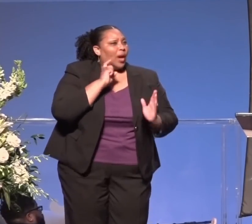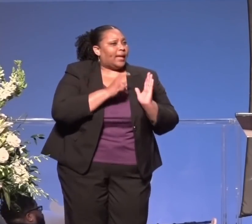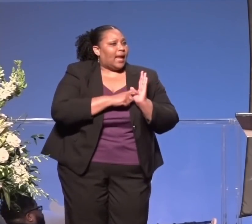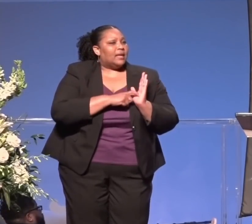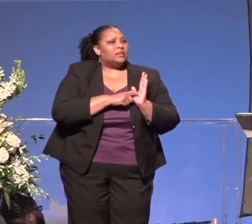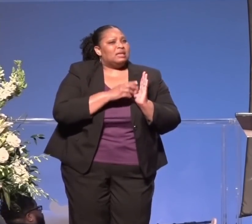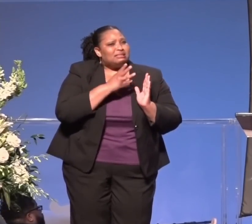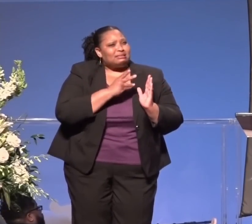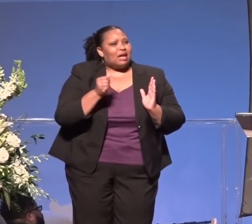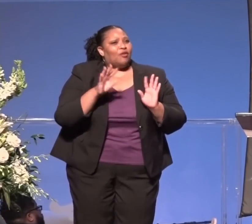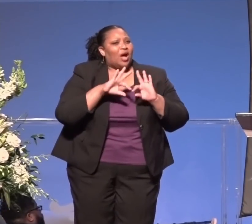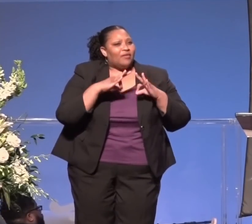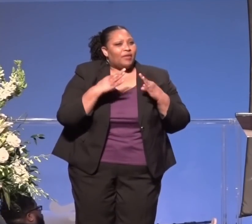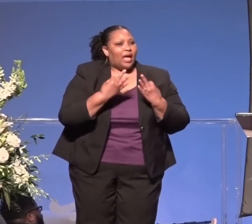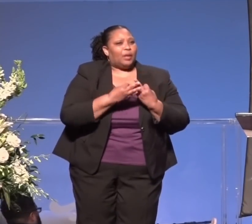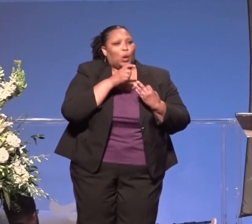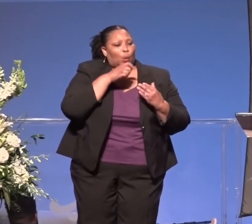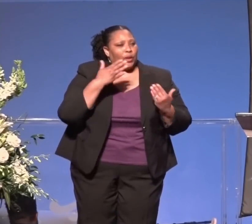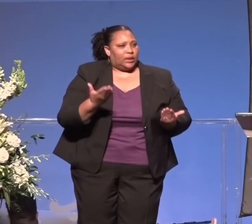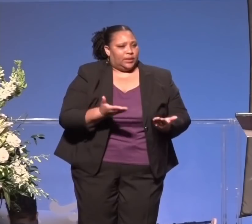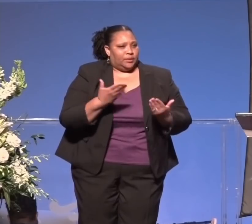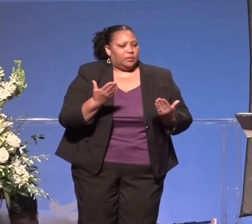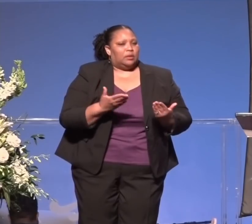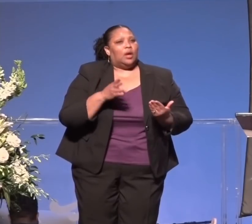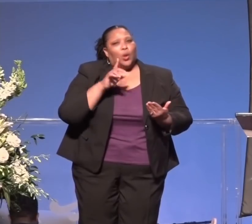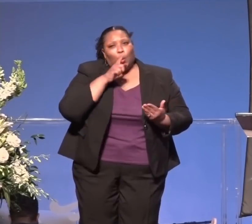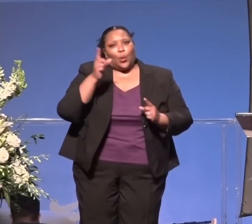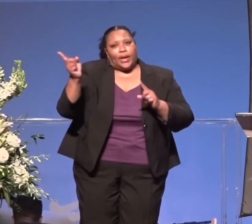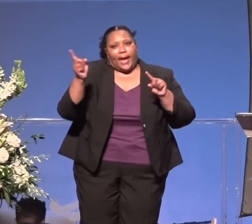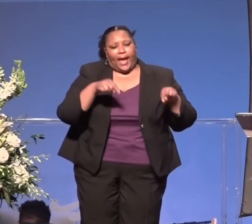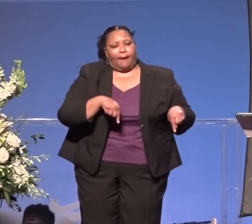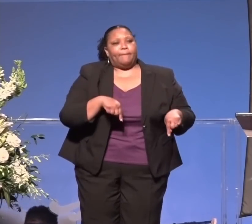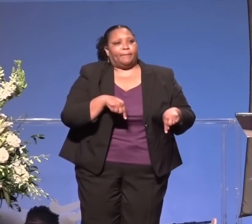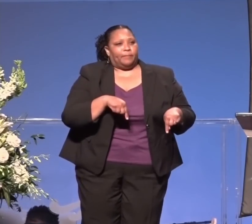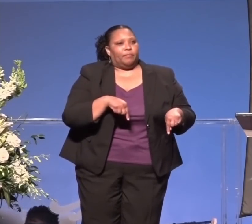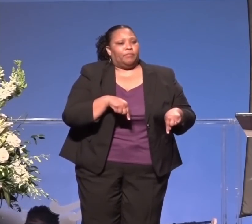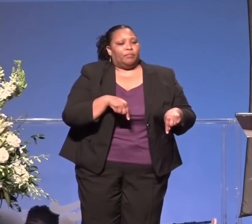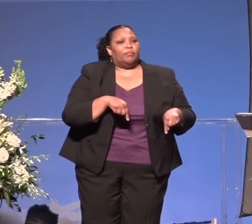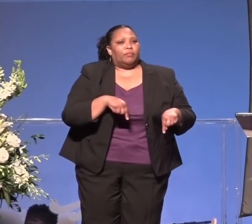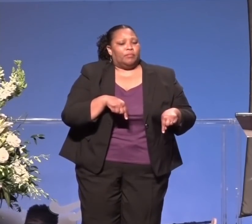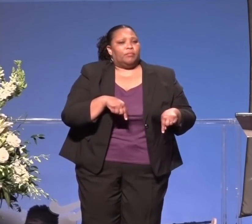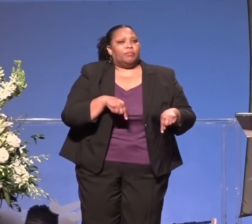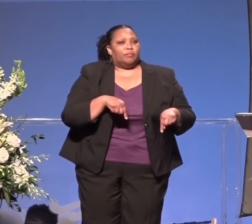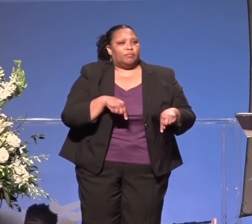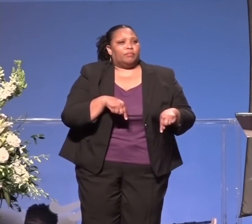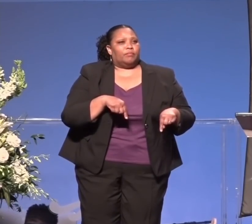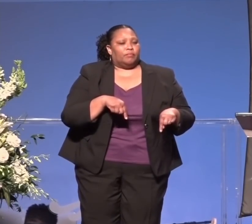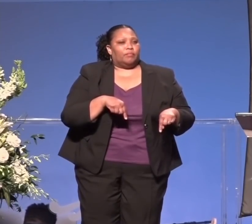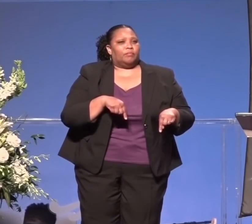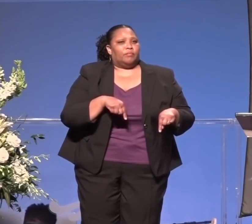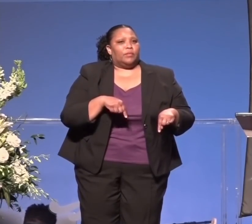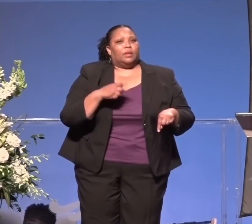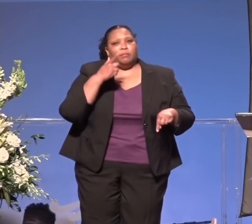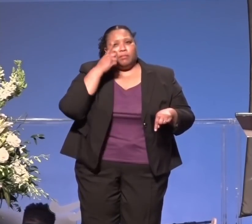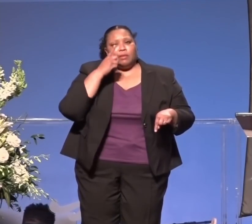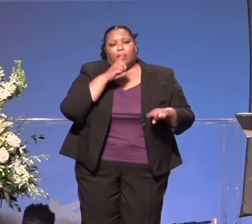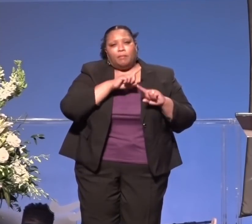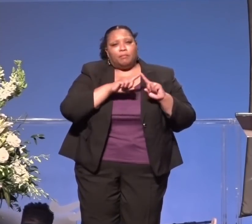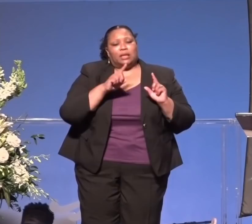AND THAT’S WHY I GIVE HIM RECOGNITION. I MUST ALSO RECOGNIZE SEVERAL